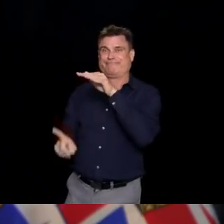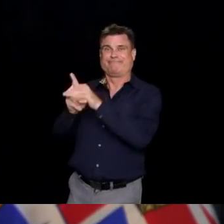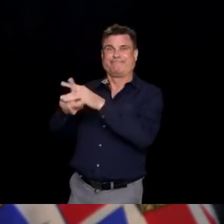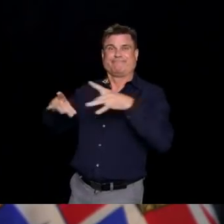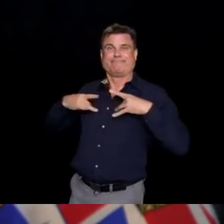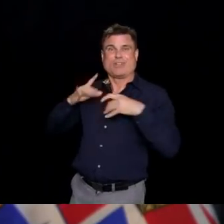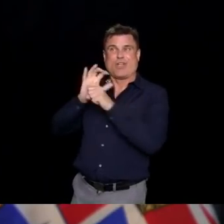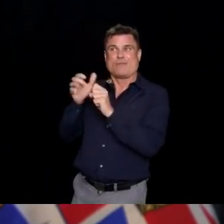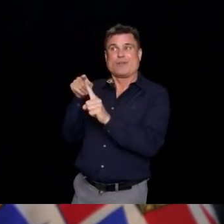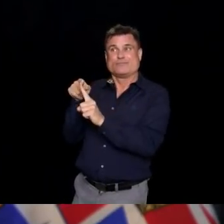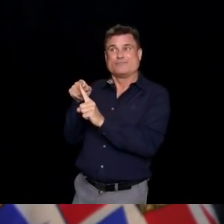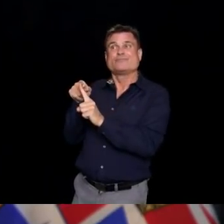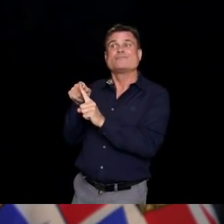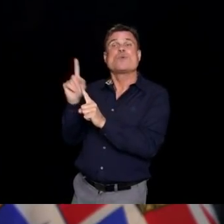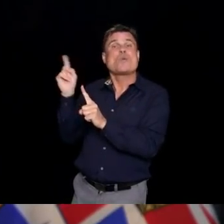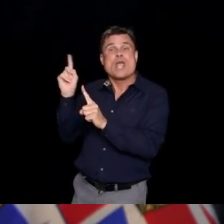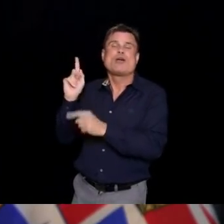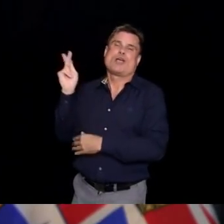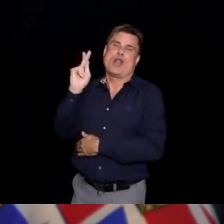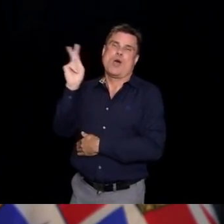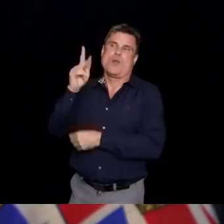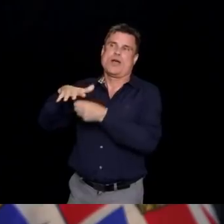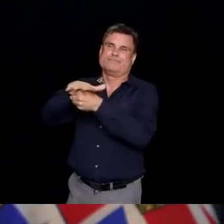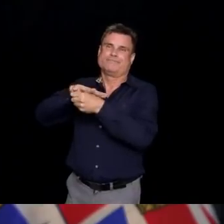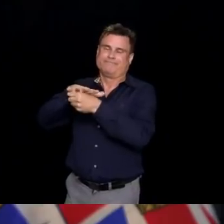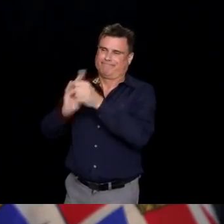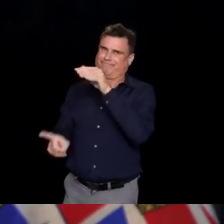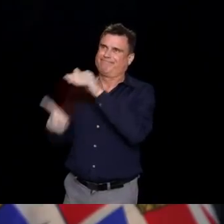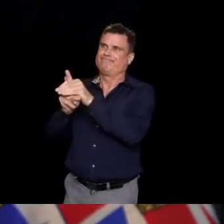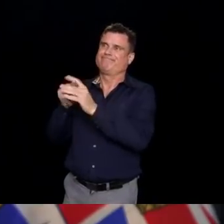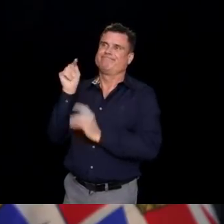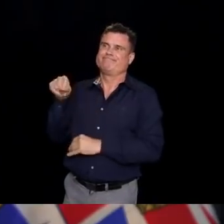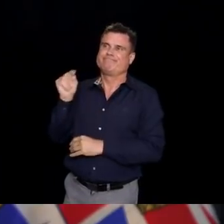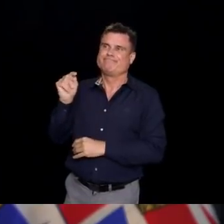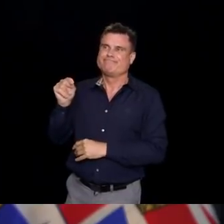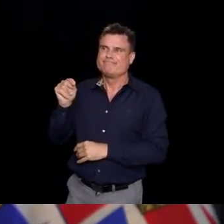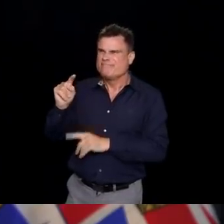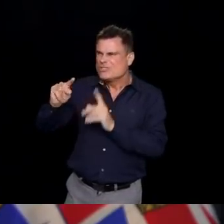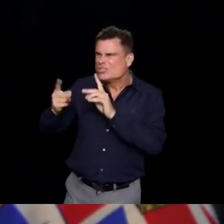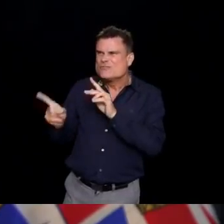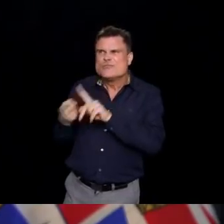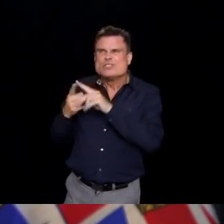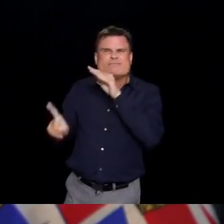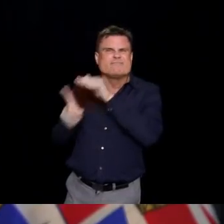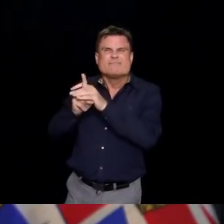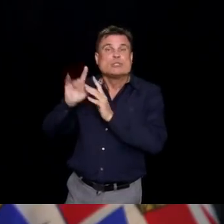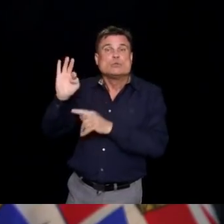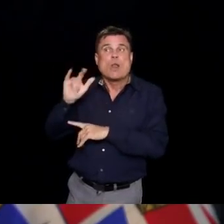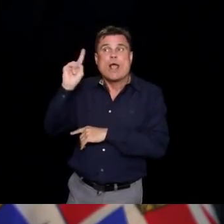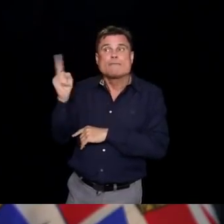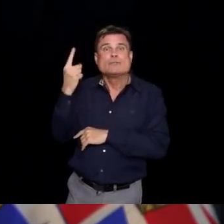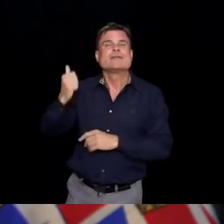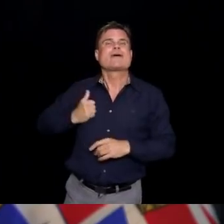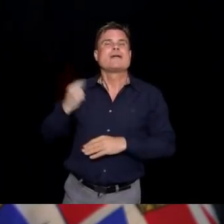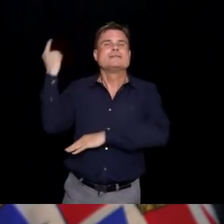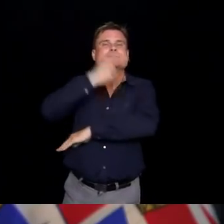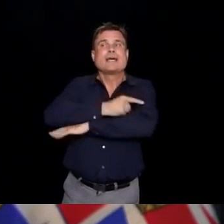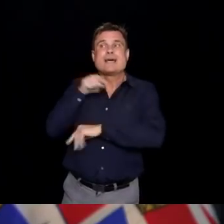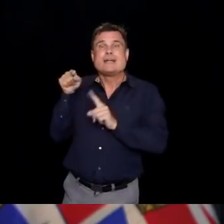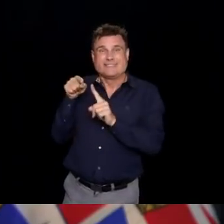Cologne in BC , starting round Canada Day and the following week.